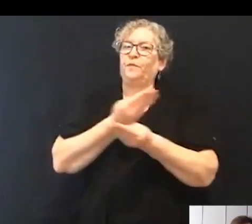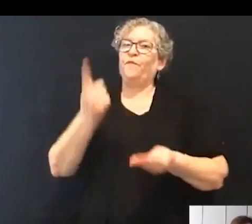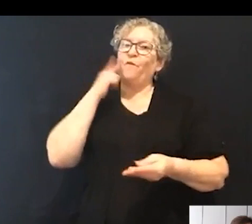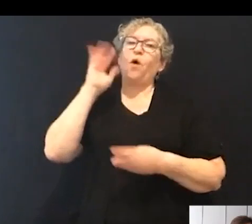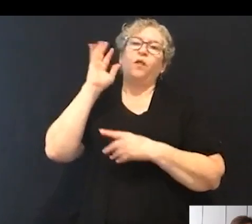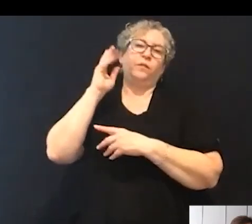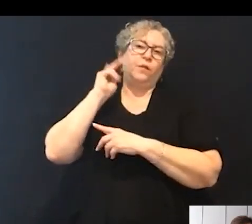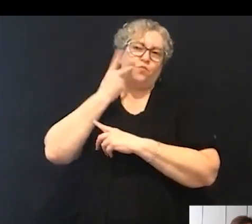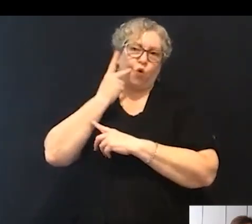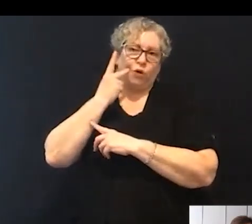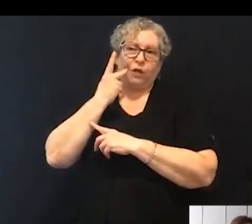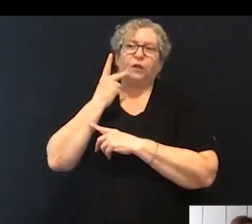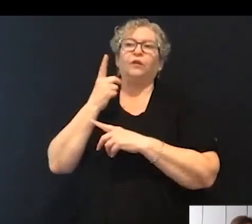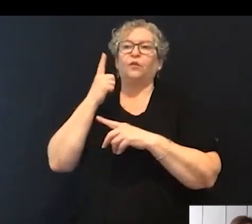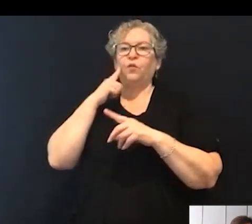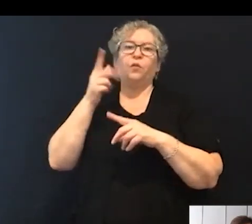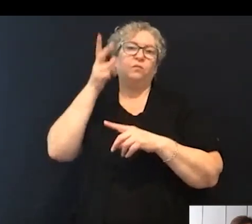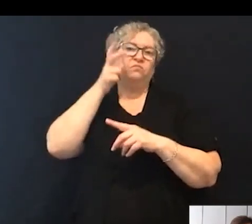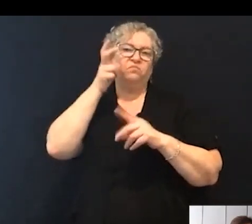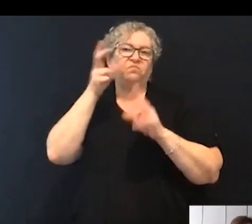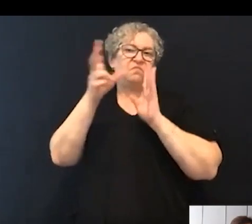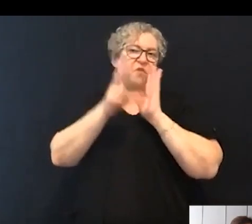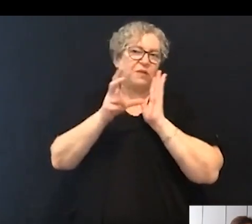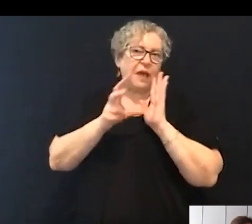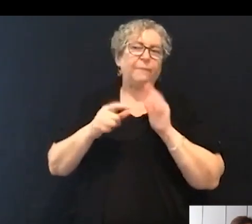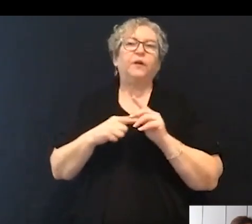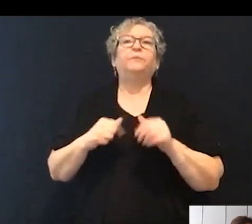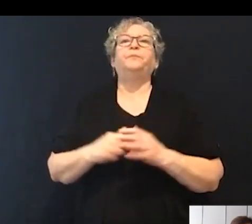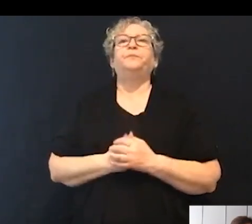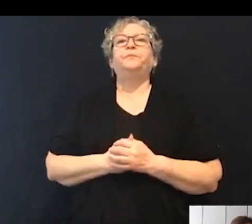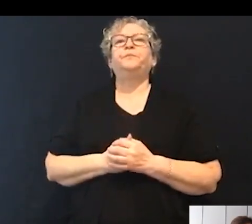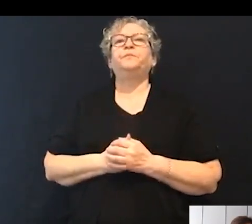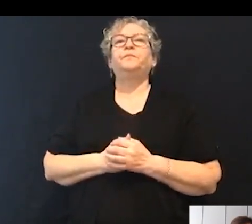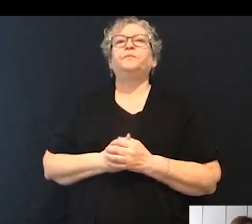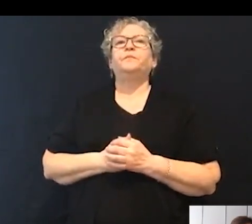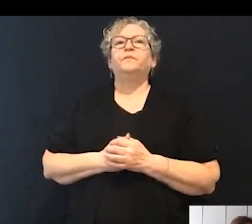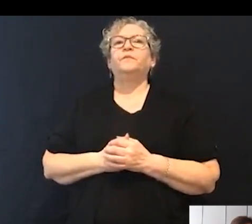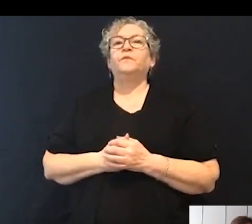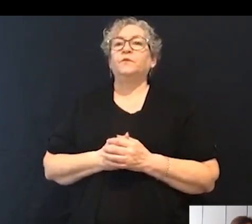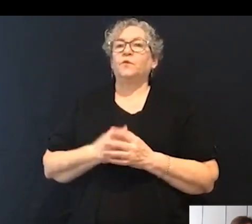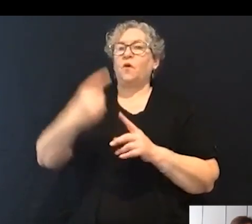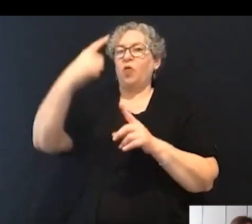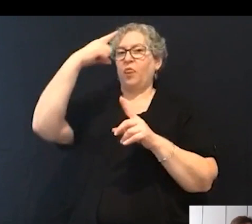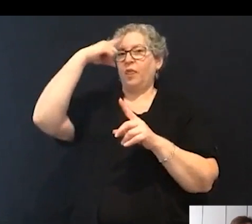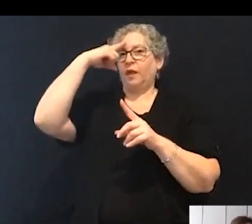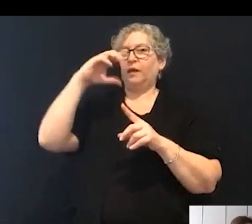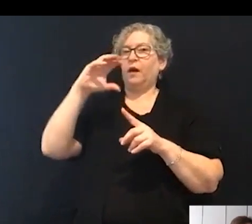through the photoreceptor. Building on that optic cup retinoid model,